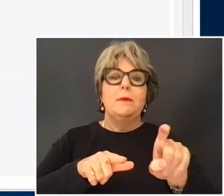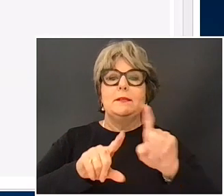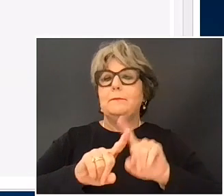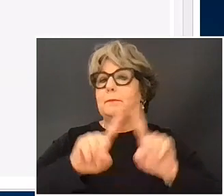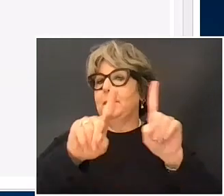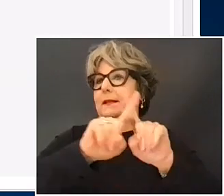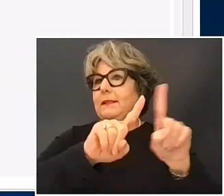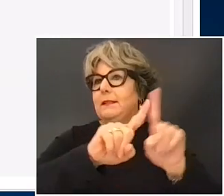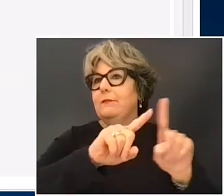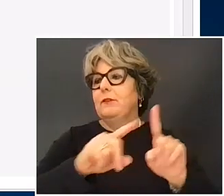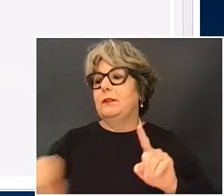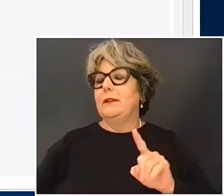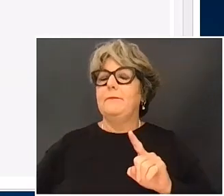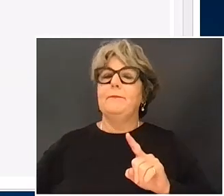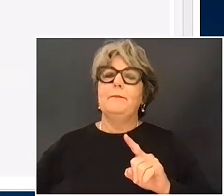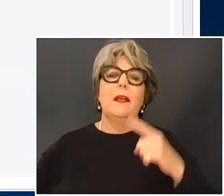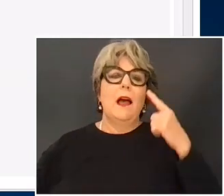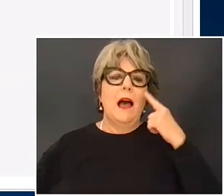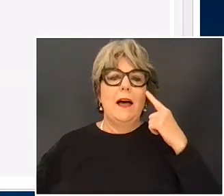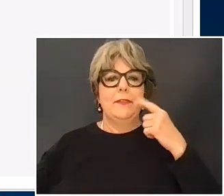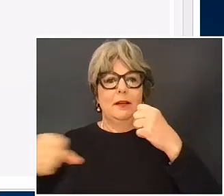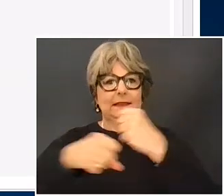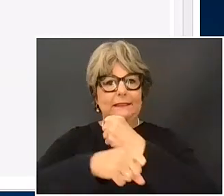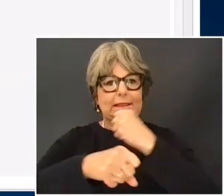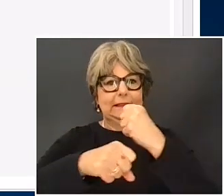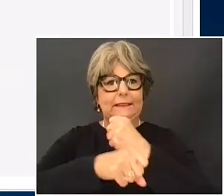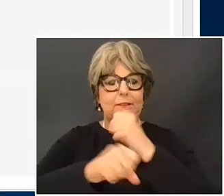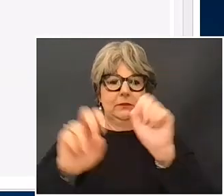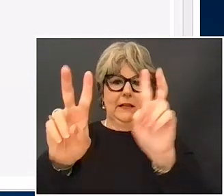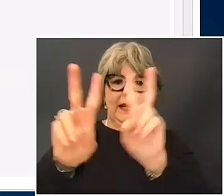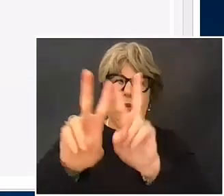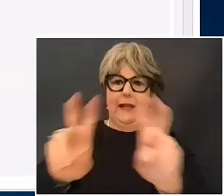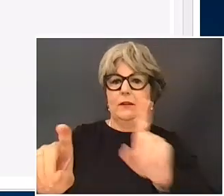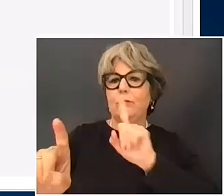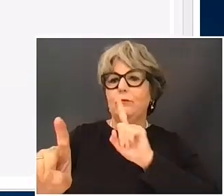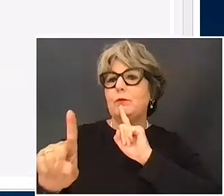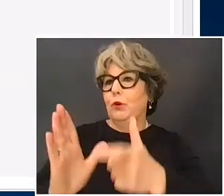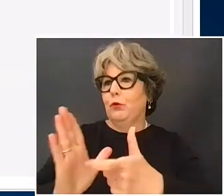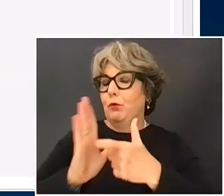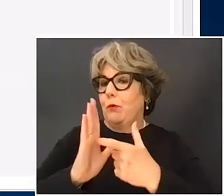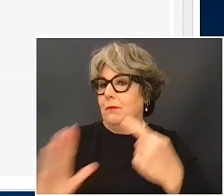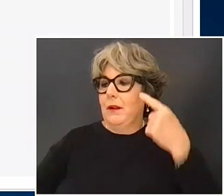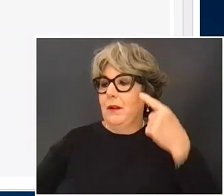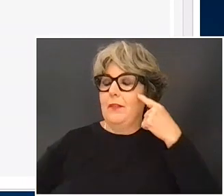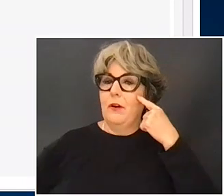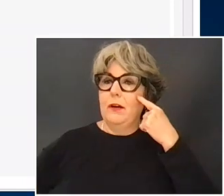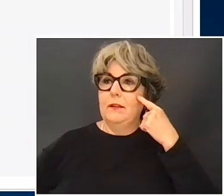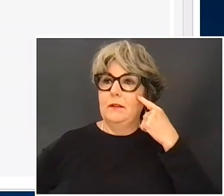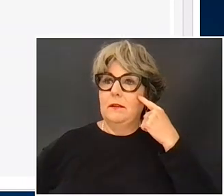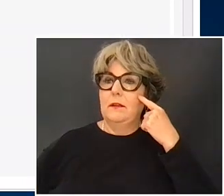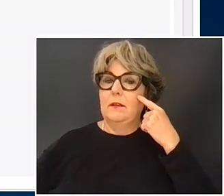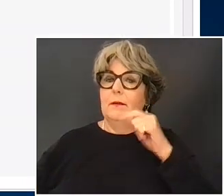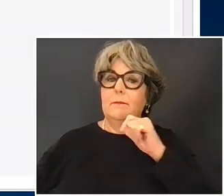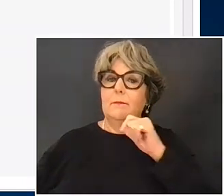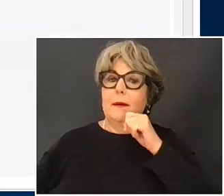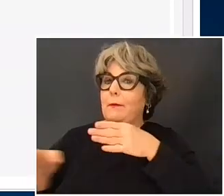I thought it was a statistical analytic reporting requirement. I know you may not be prepared for this question, but I think it's important